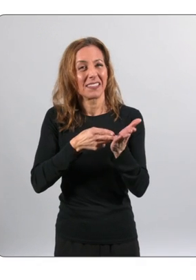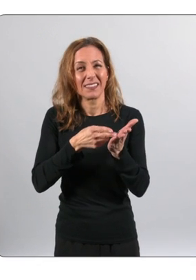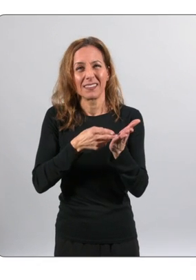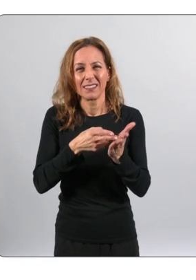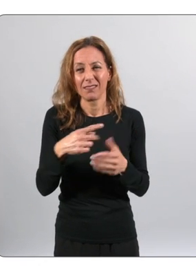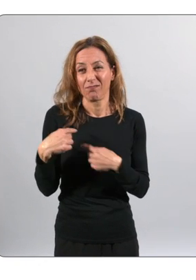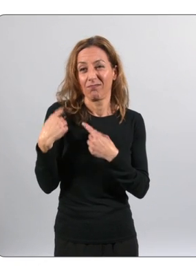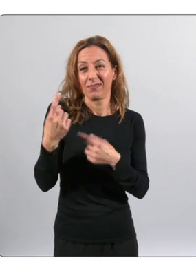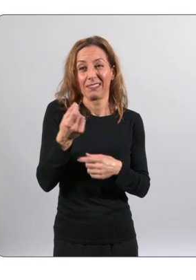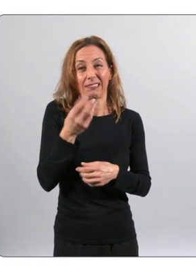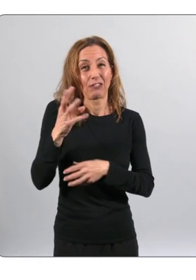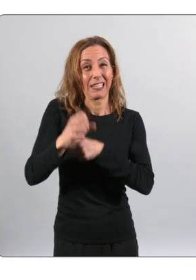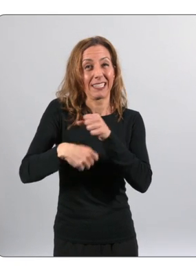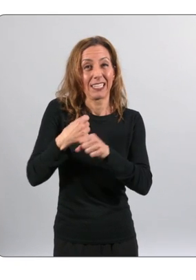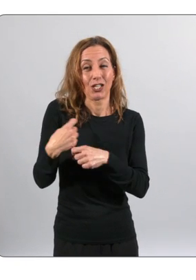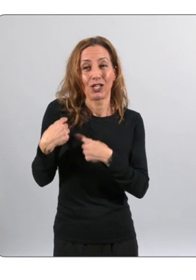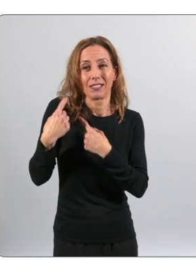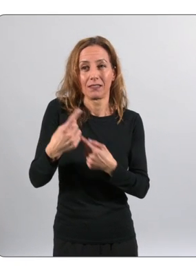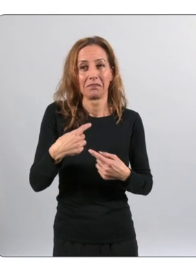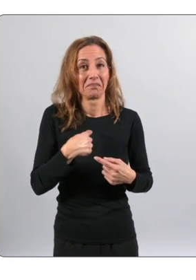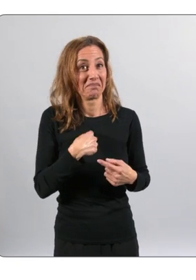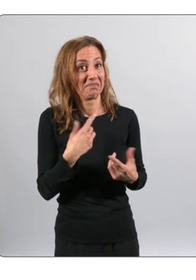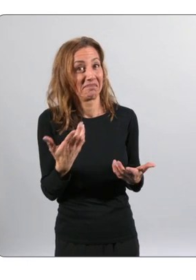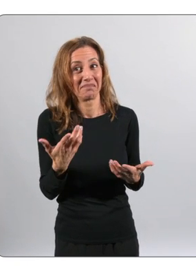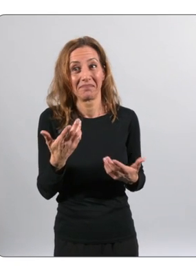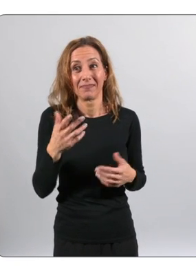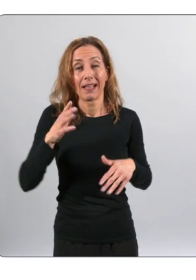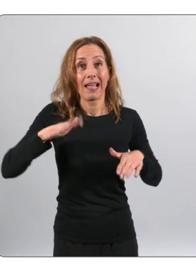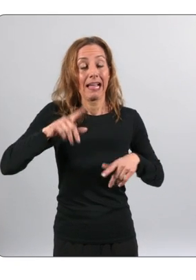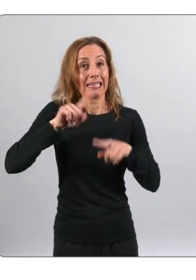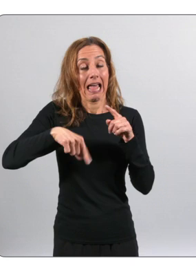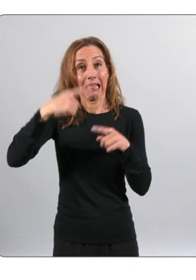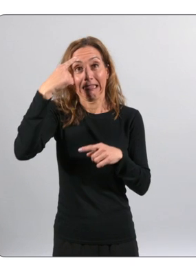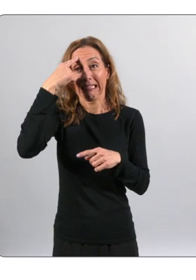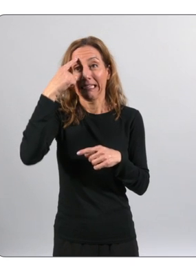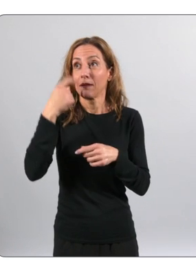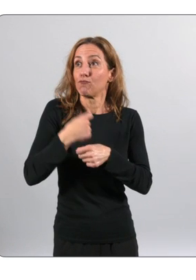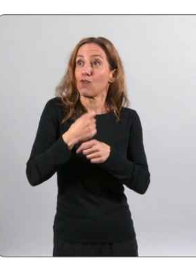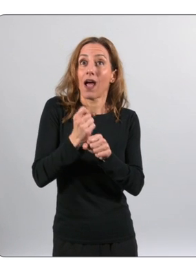I can't think of a product that stuck that ended up being bad for Search or bad for marketers